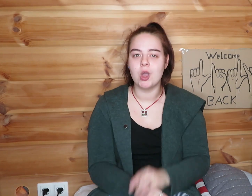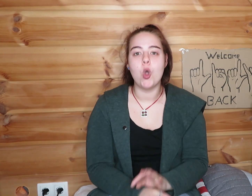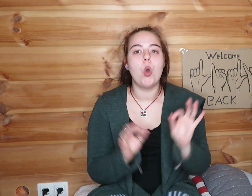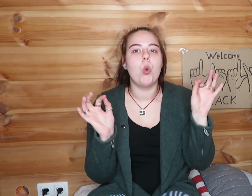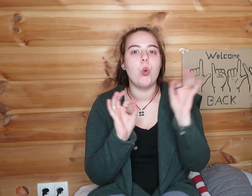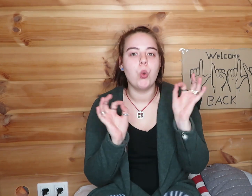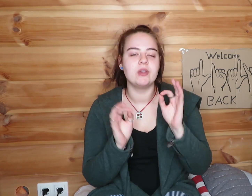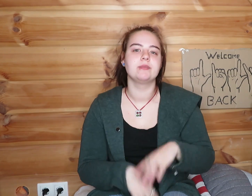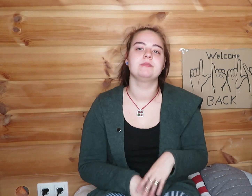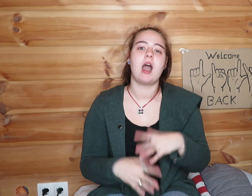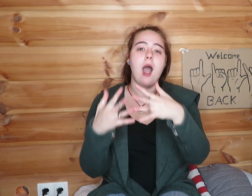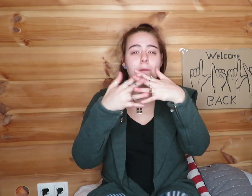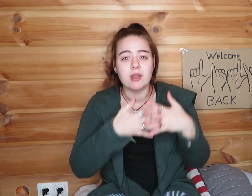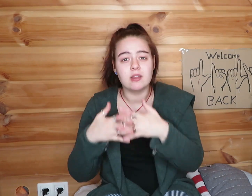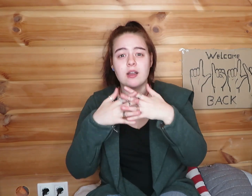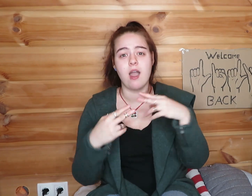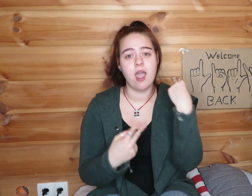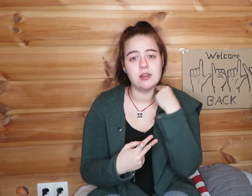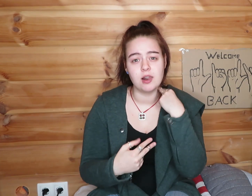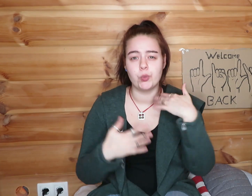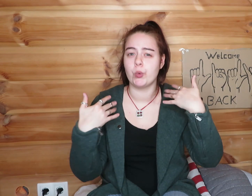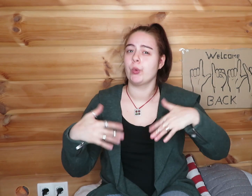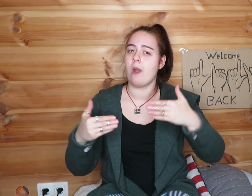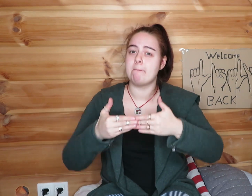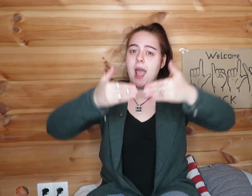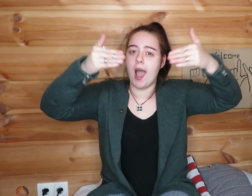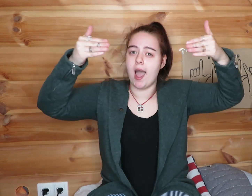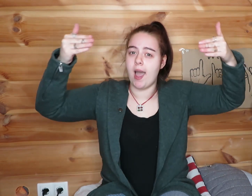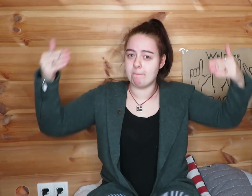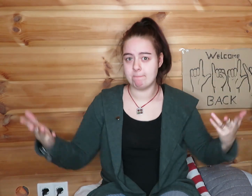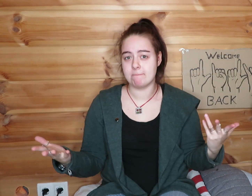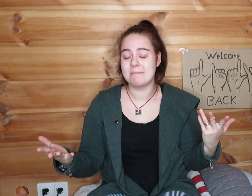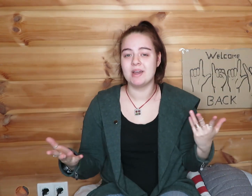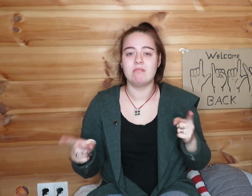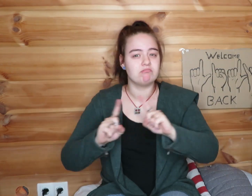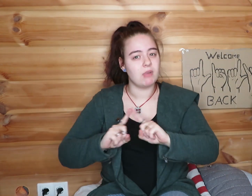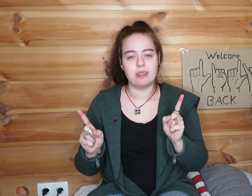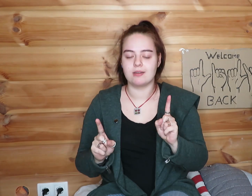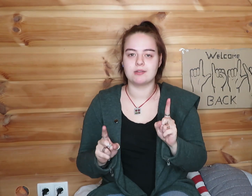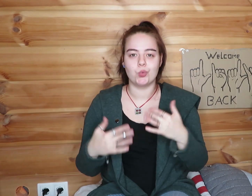Another example would be the U.S and U.K. ASL and BSL are quite different.